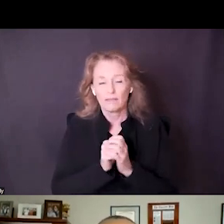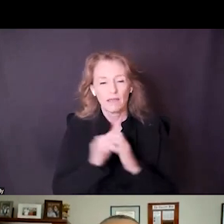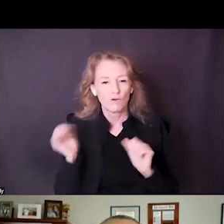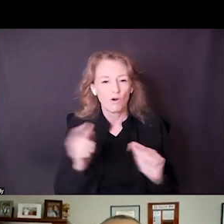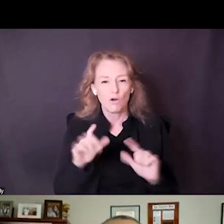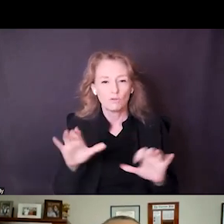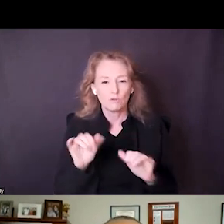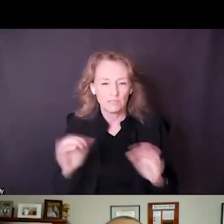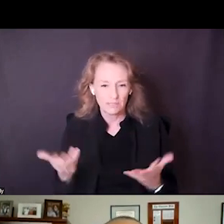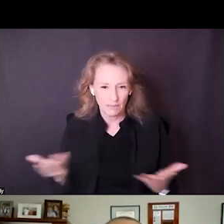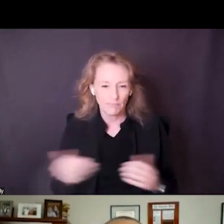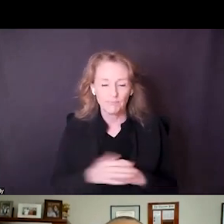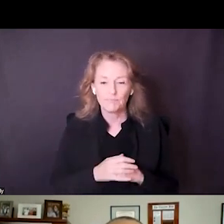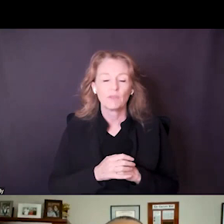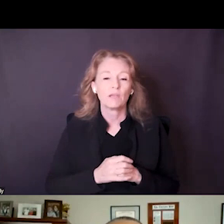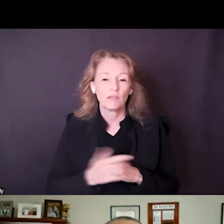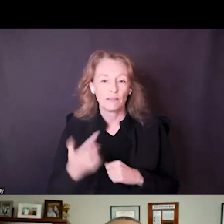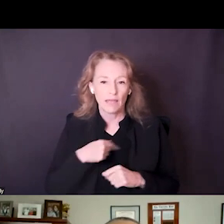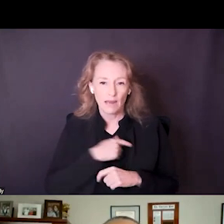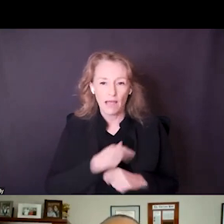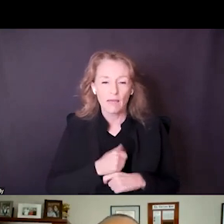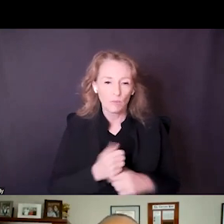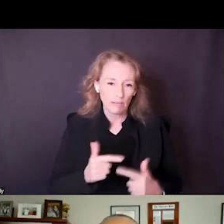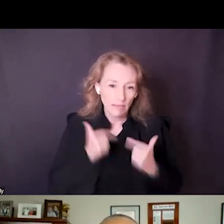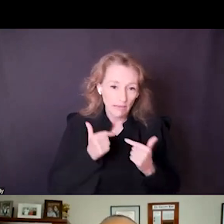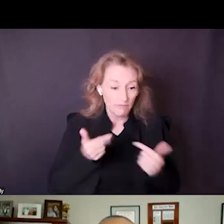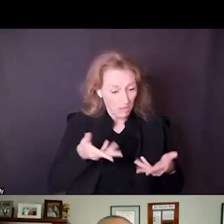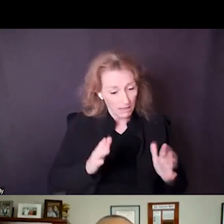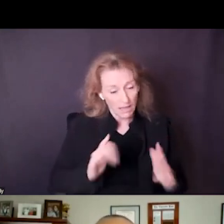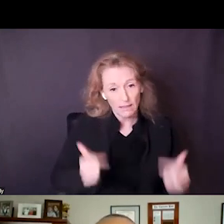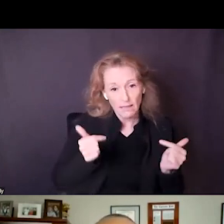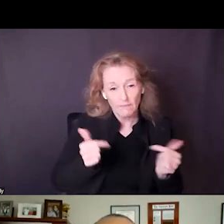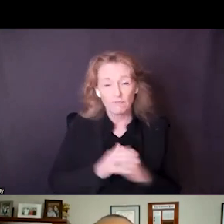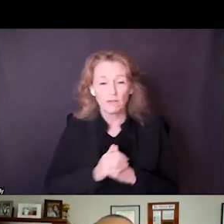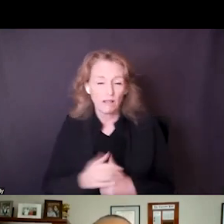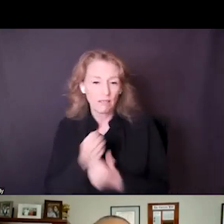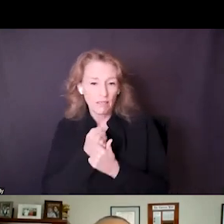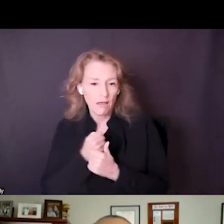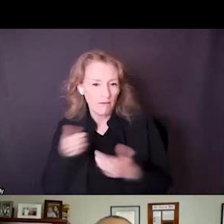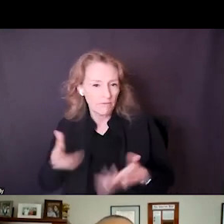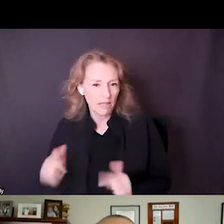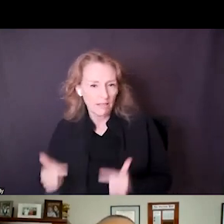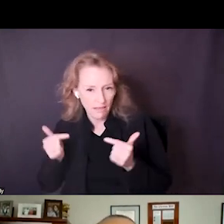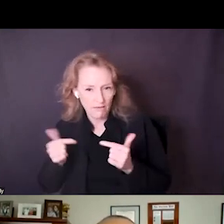LET LIVE. LOVE AND LET LOVE. SHOW COMPASSION AND ADVOCATE FOR THOSE WHO ARE LESS